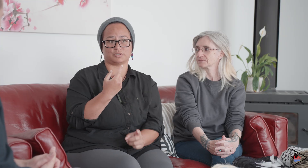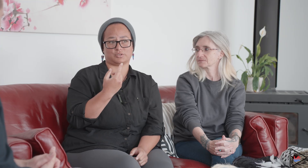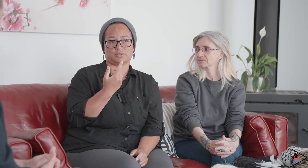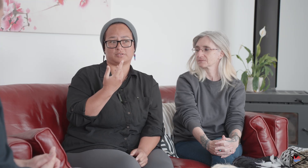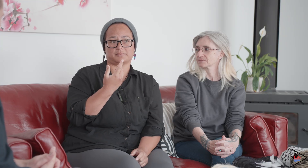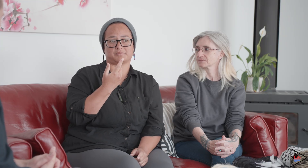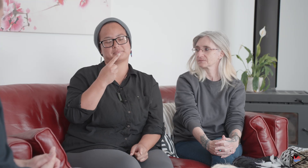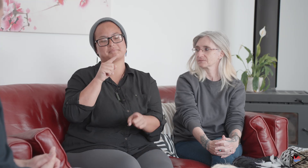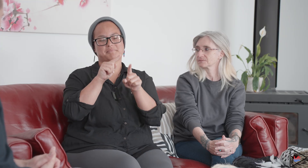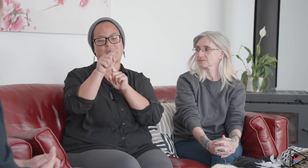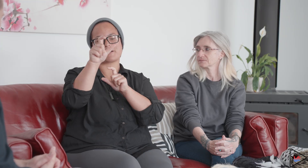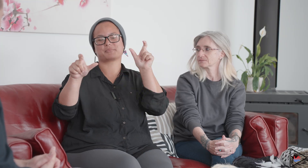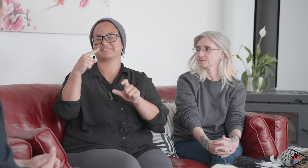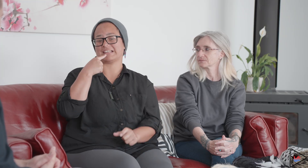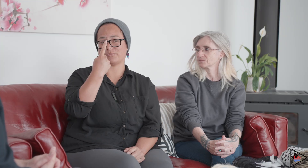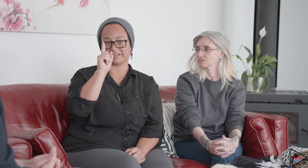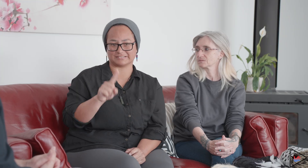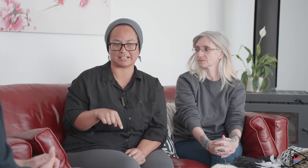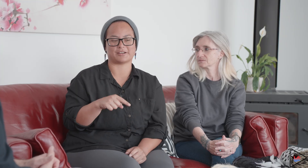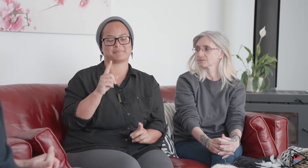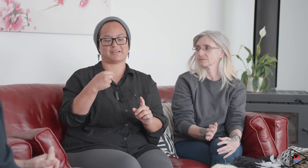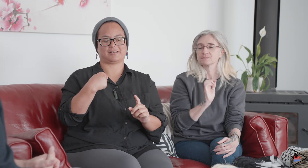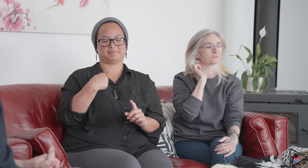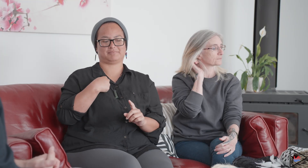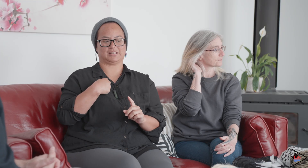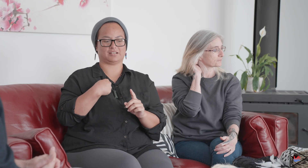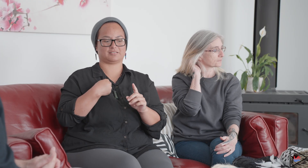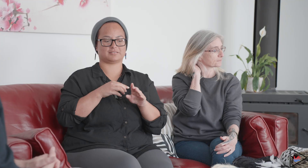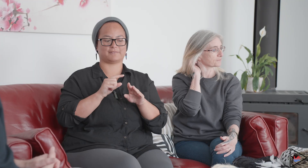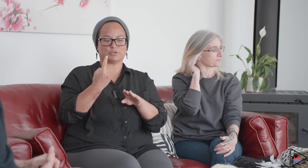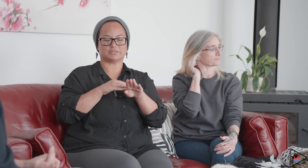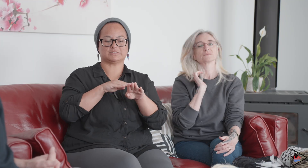leaves. And I think you probably need around - most people say you need about a thousand of